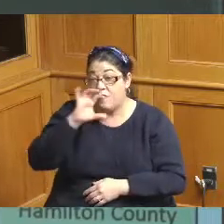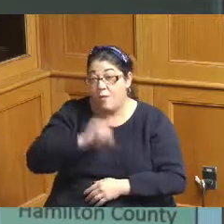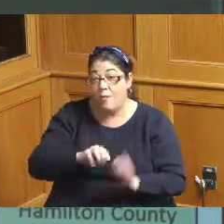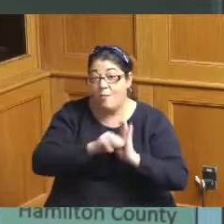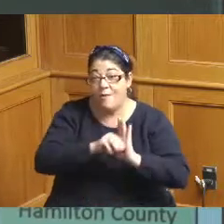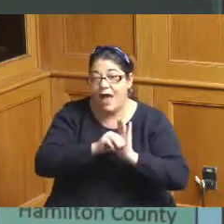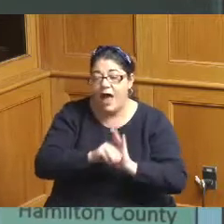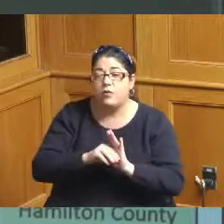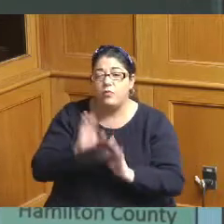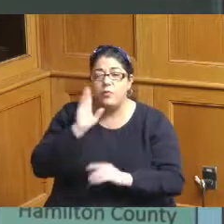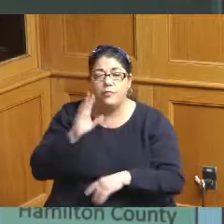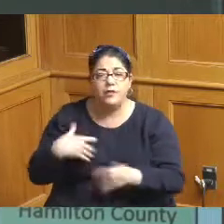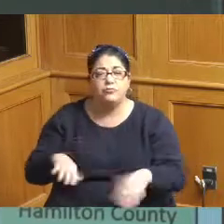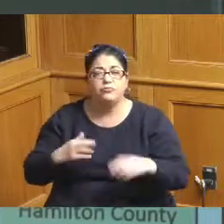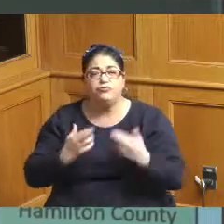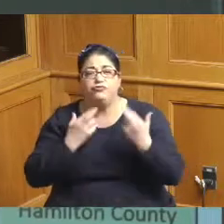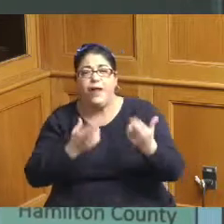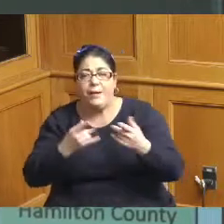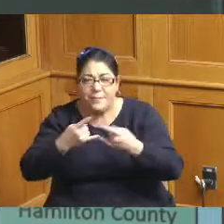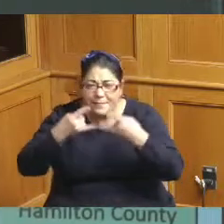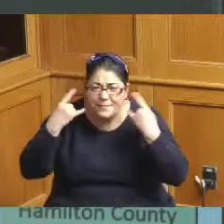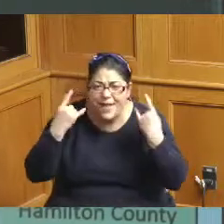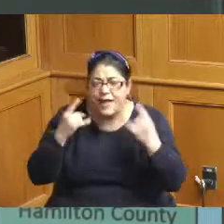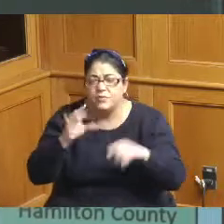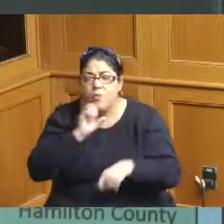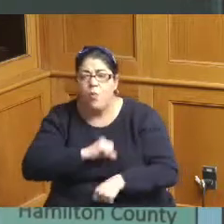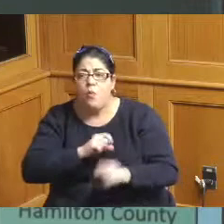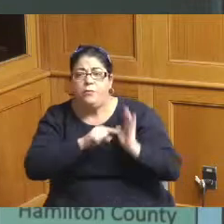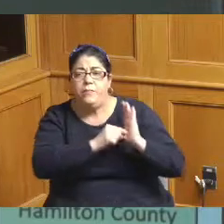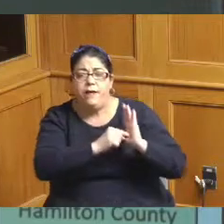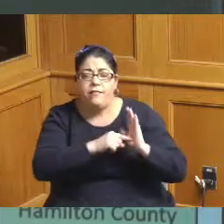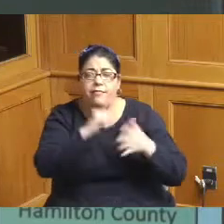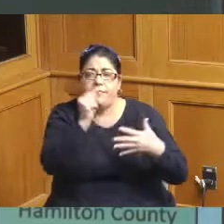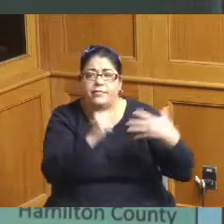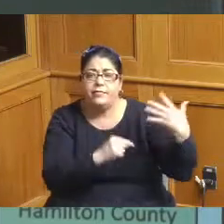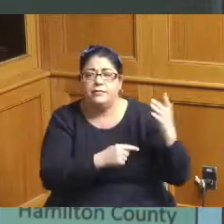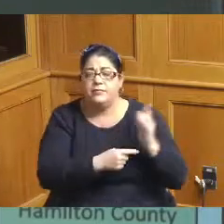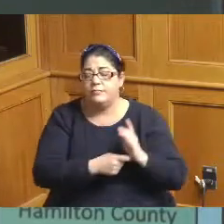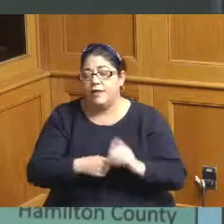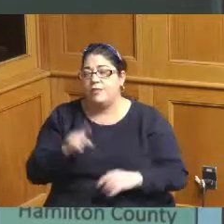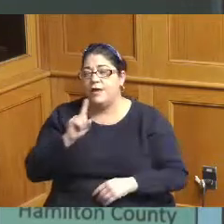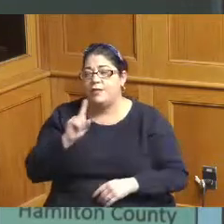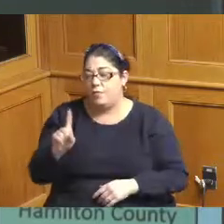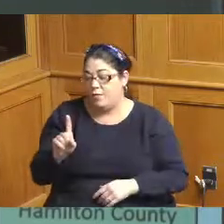would be recommending we still continue to wear masks because we're 1.5 individuals per 100 000